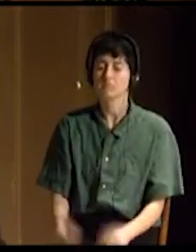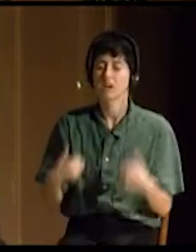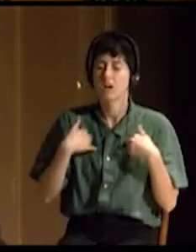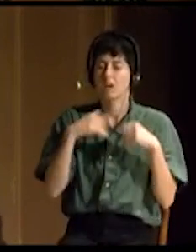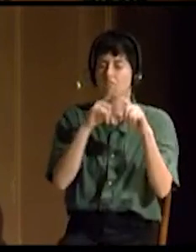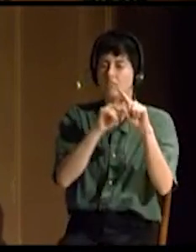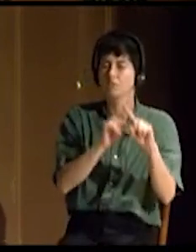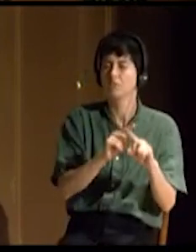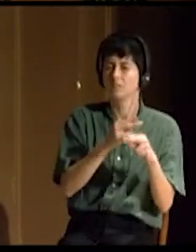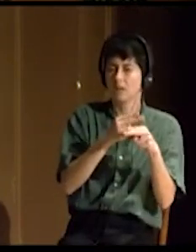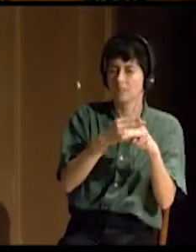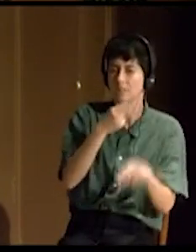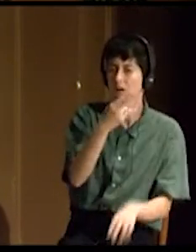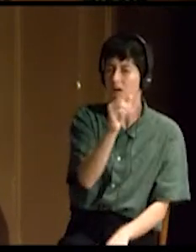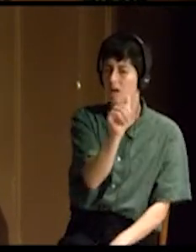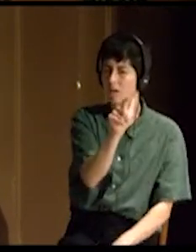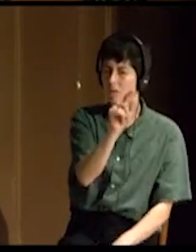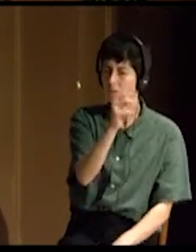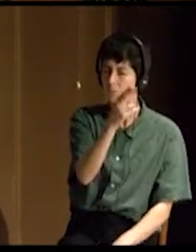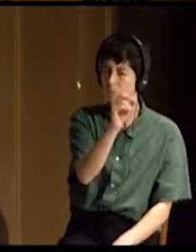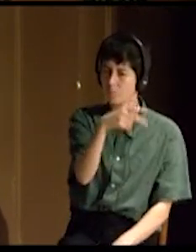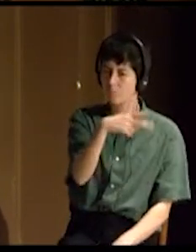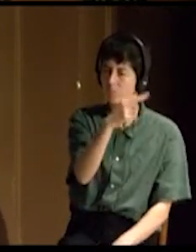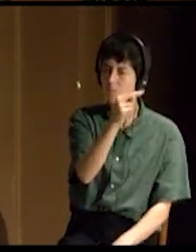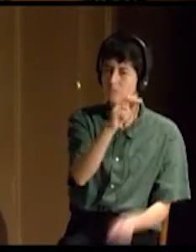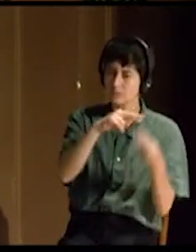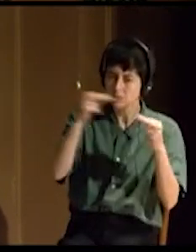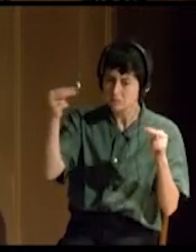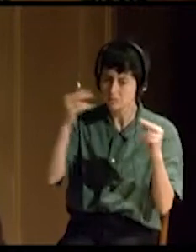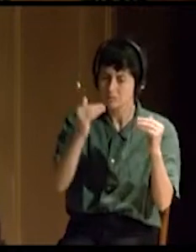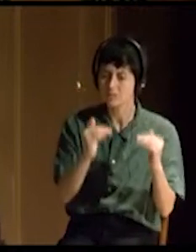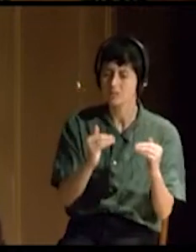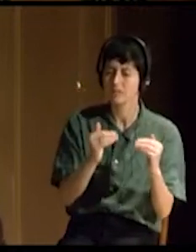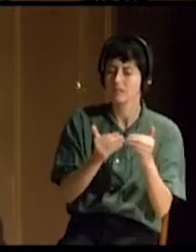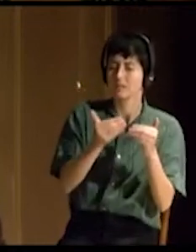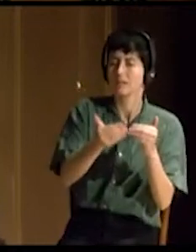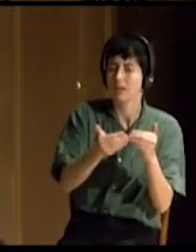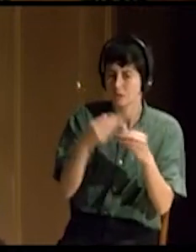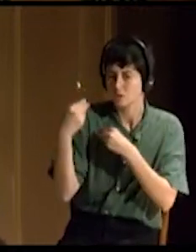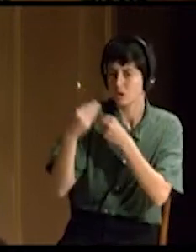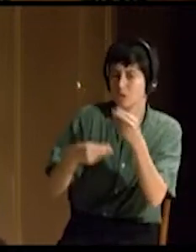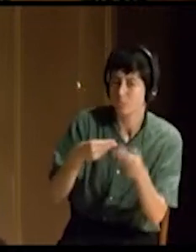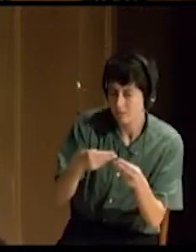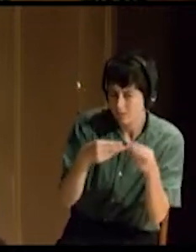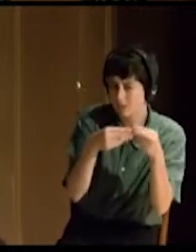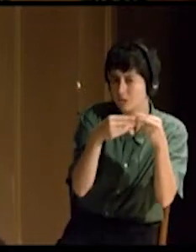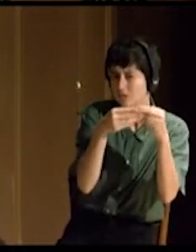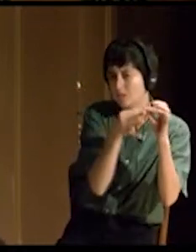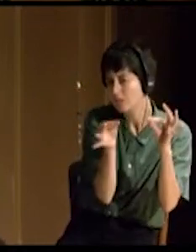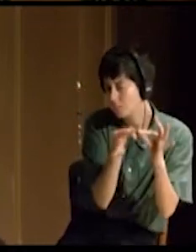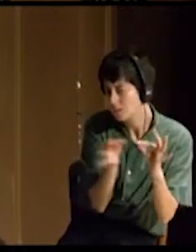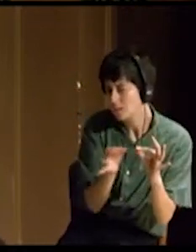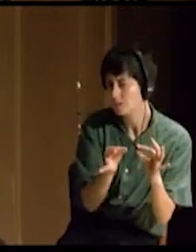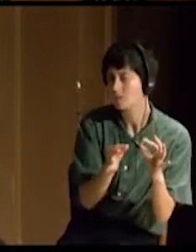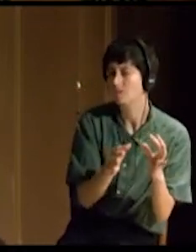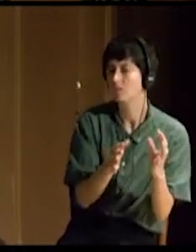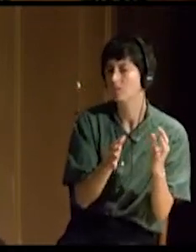is how we can generate a lot of data, so sequence from the DNA that we know as reads,